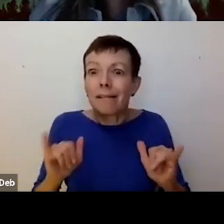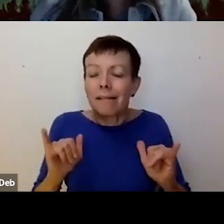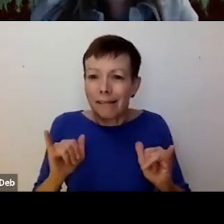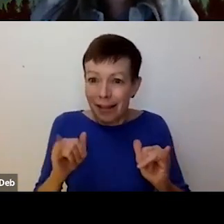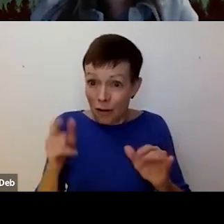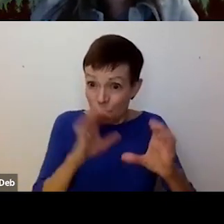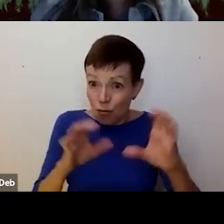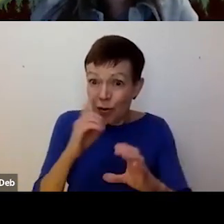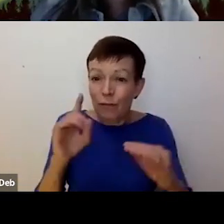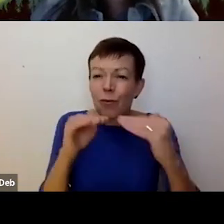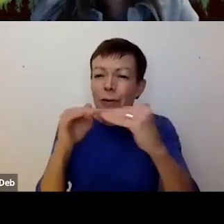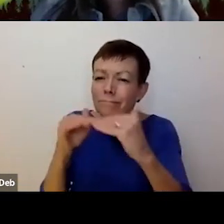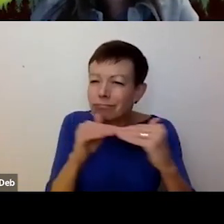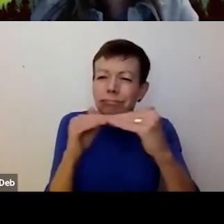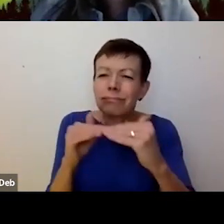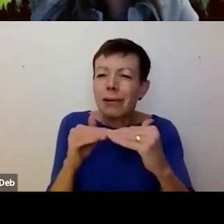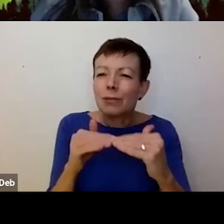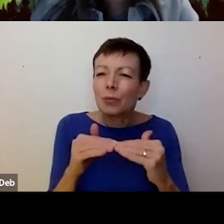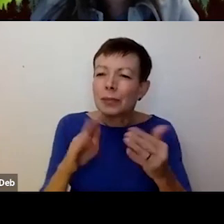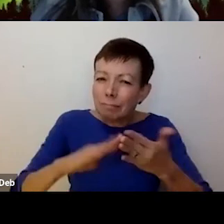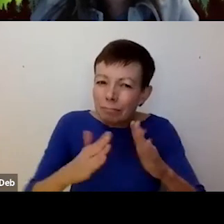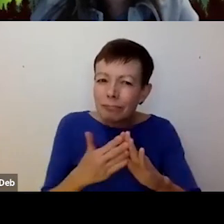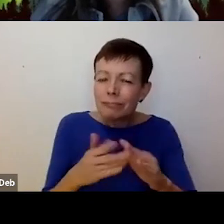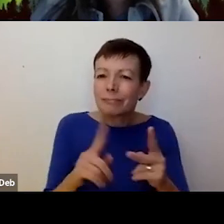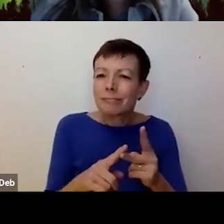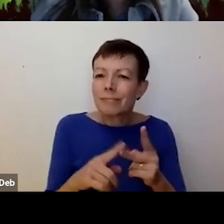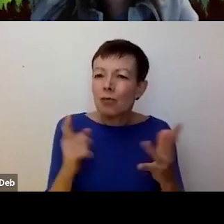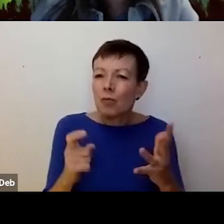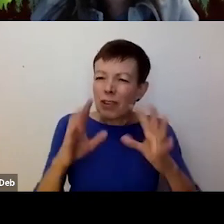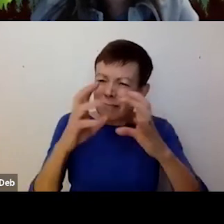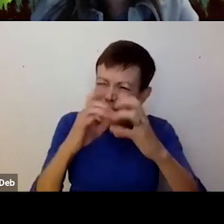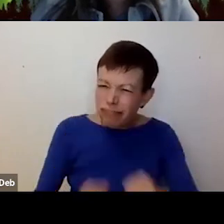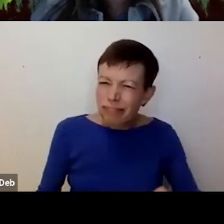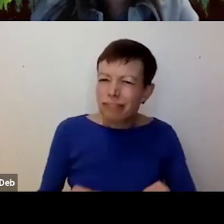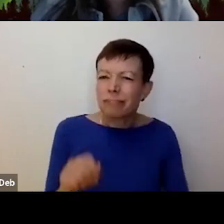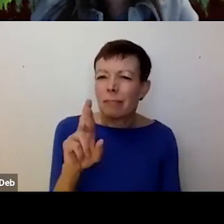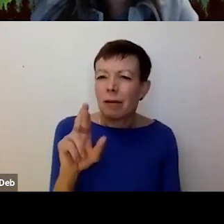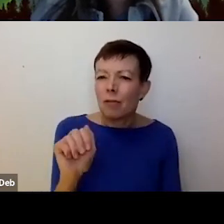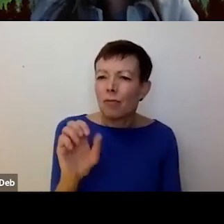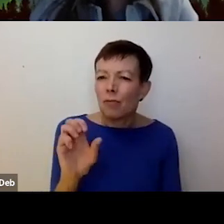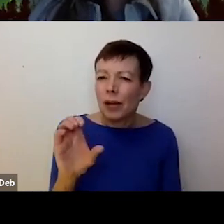voices needing to be able to be heard, dismantling racism. But most grant funders will not fund the